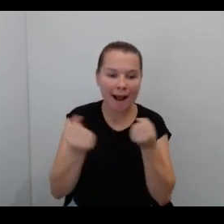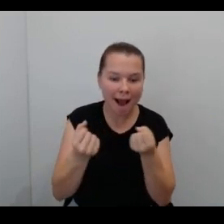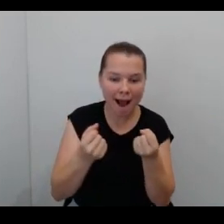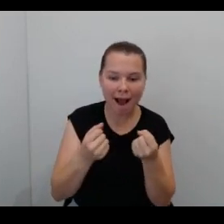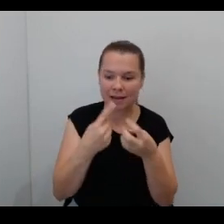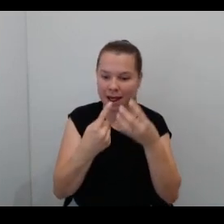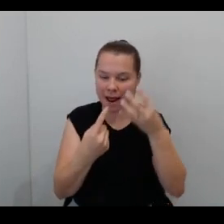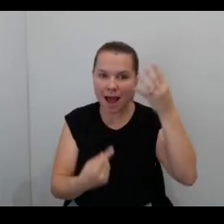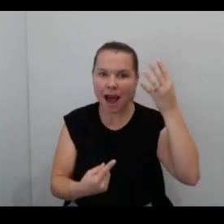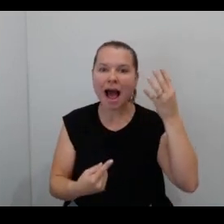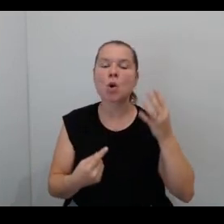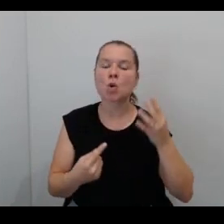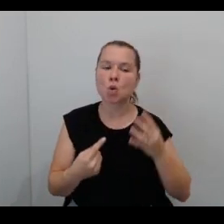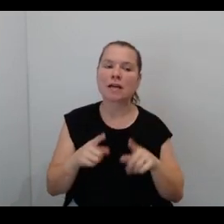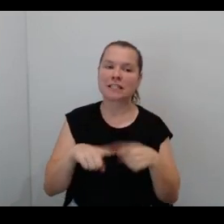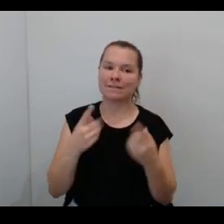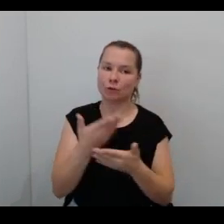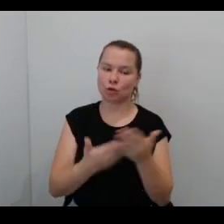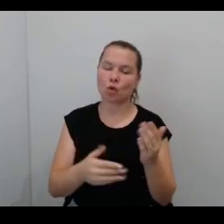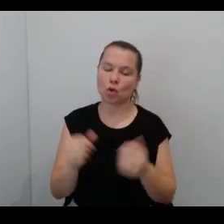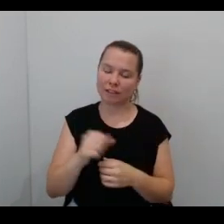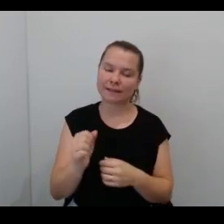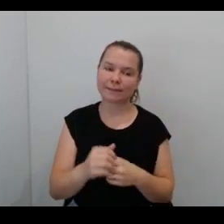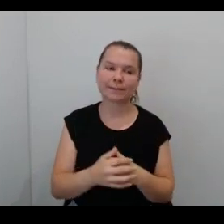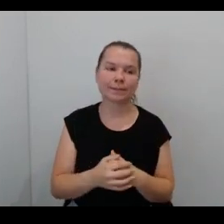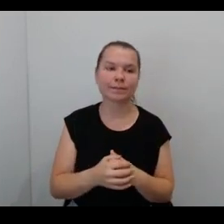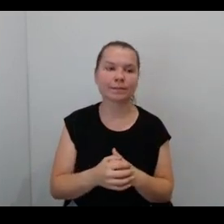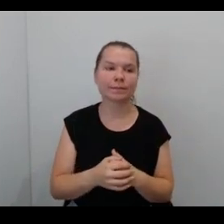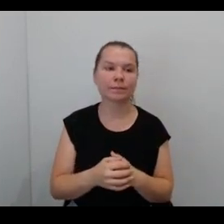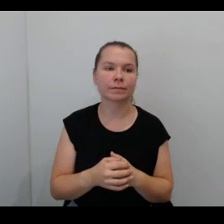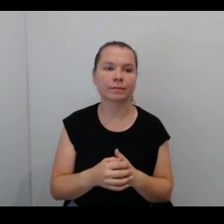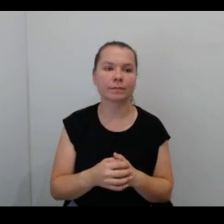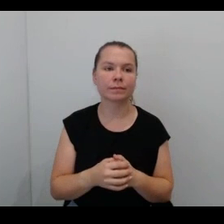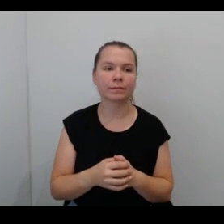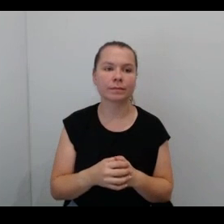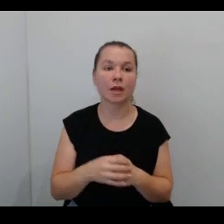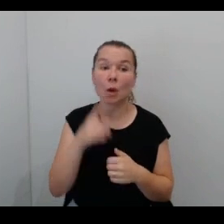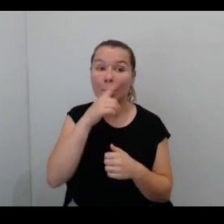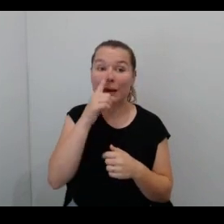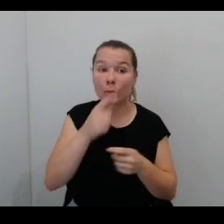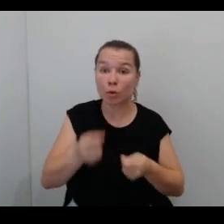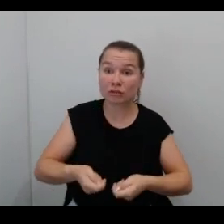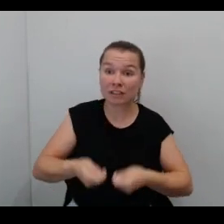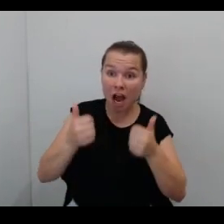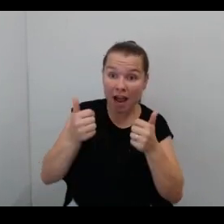Often the negotiation there is around, is it suitable for that person to have a life